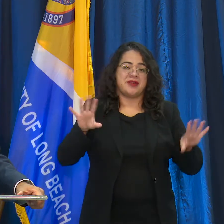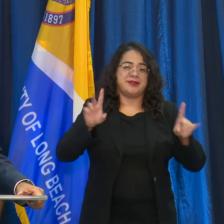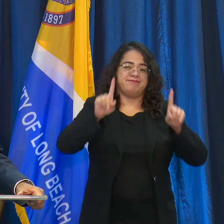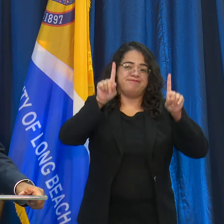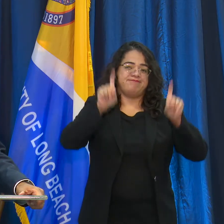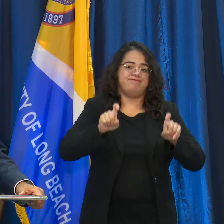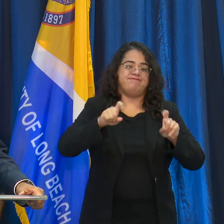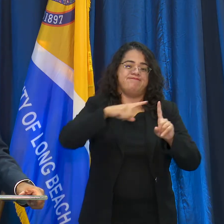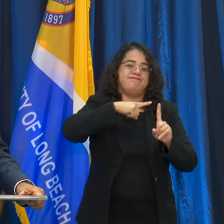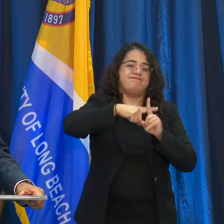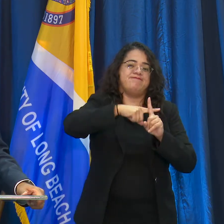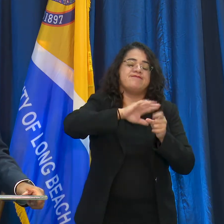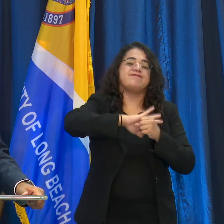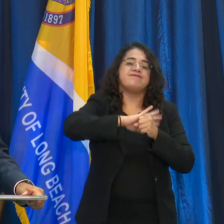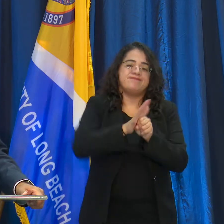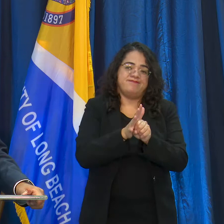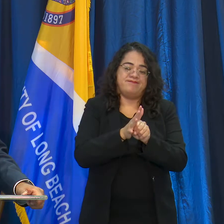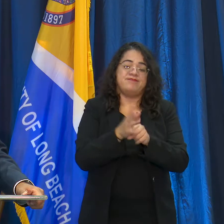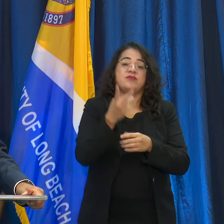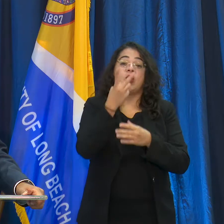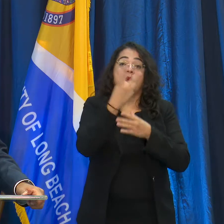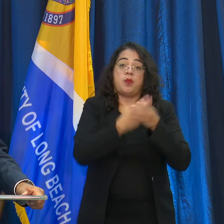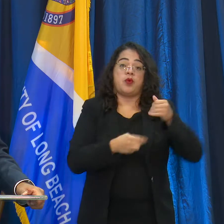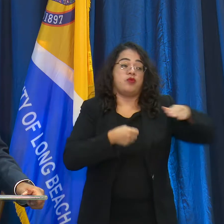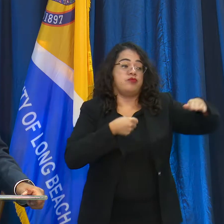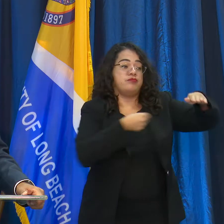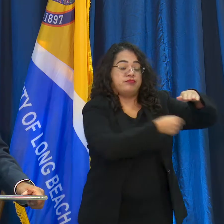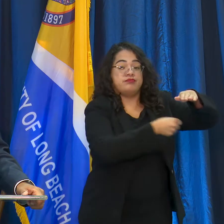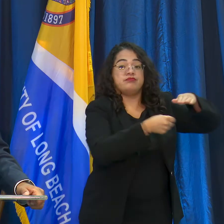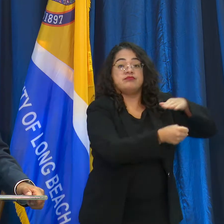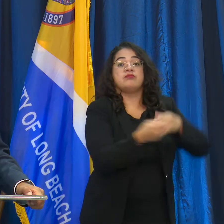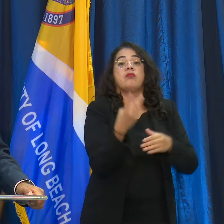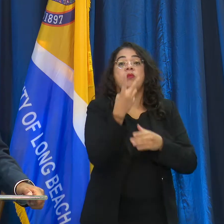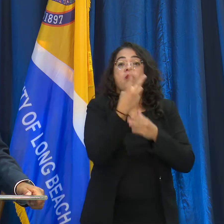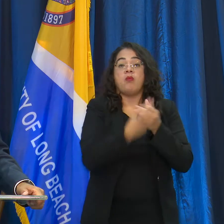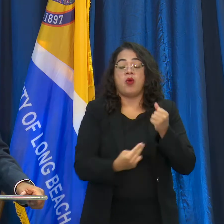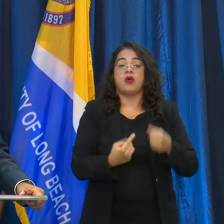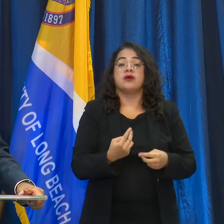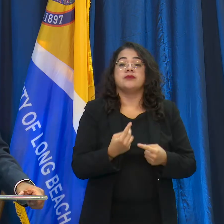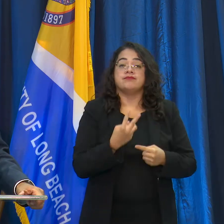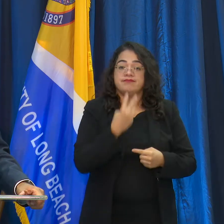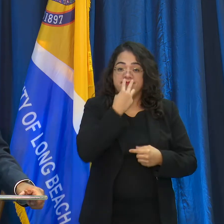hospitalized and both are on ventilators. My mom and those that know her know